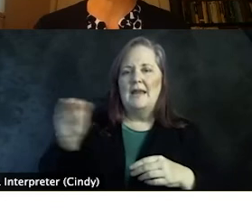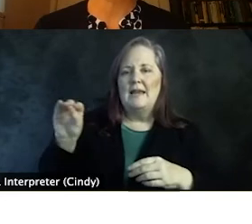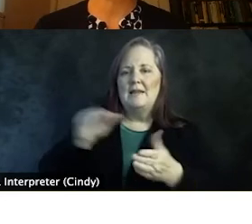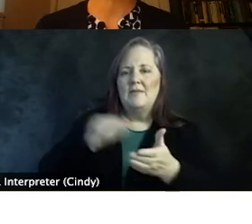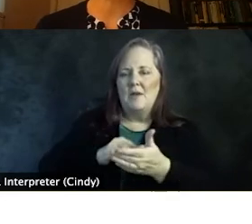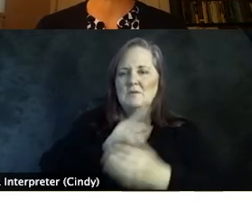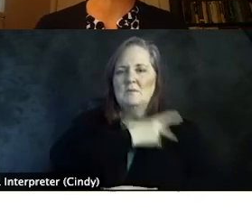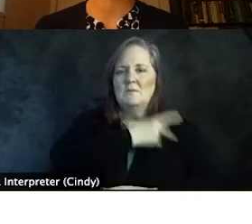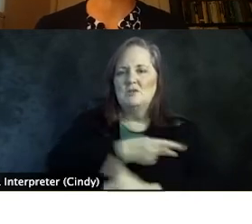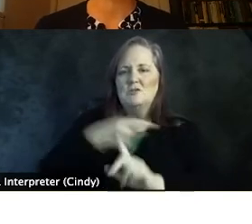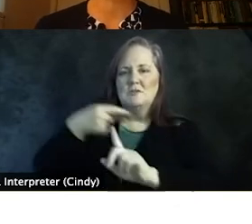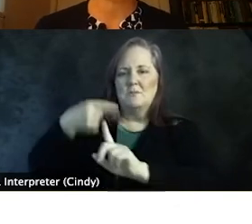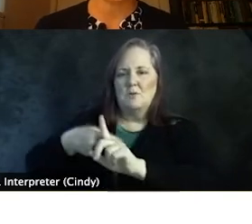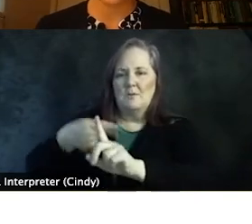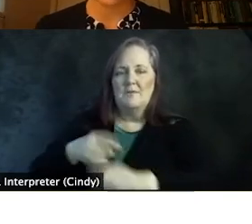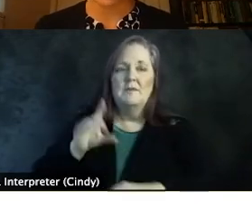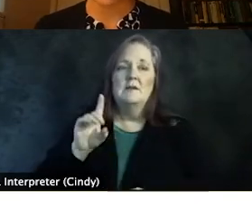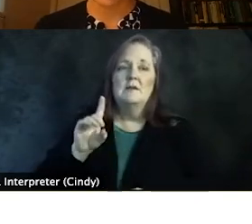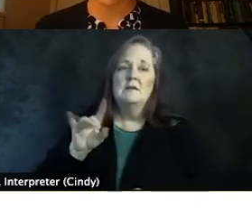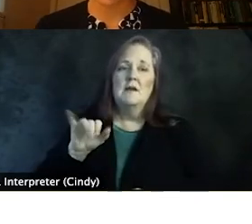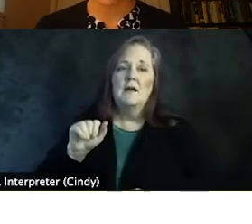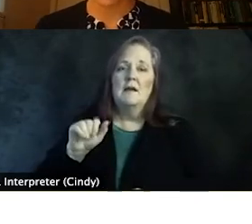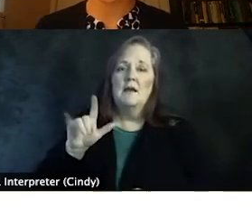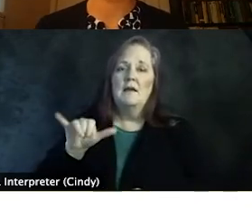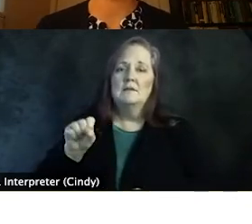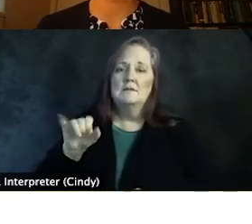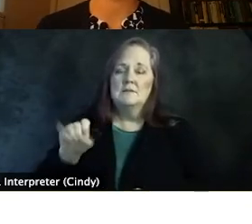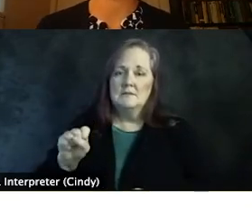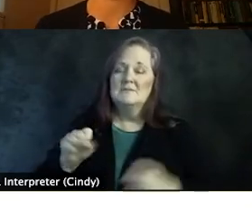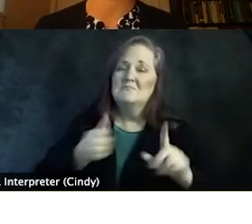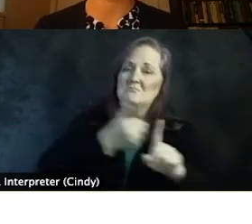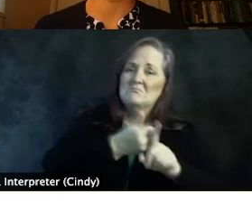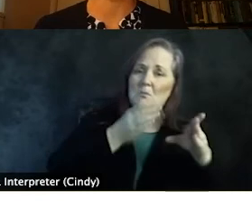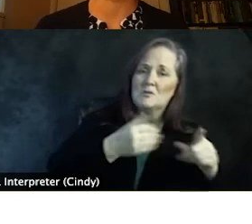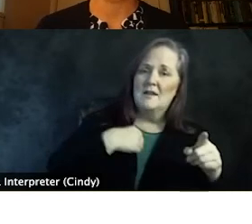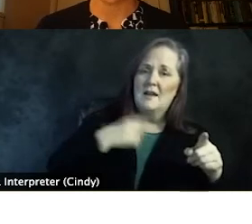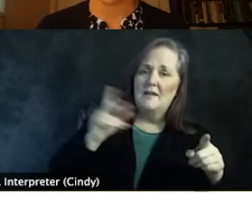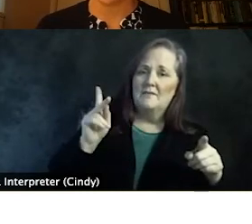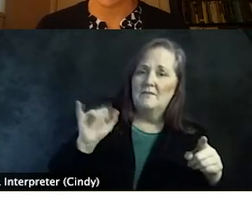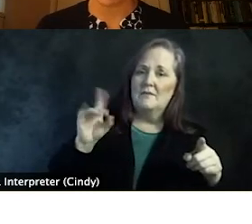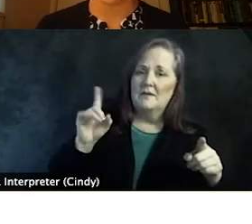One is that it would require a licensed doctor to be on-site at the clinic during all treatment hours.